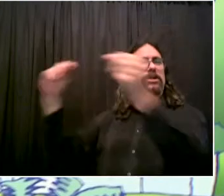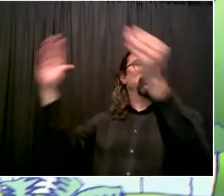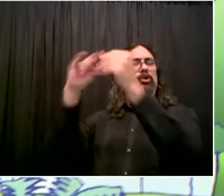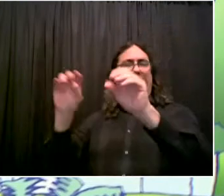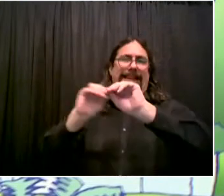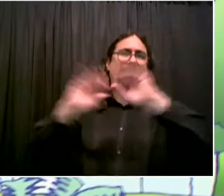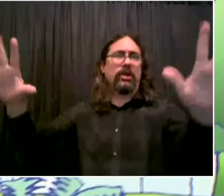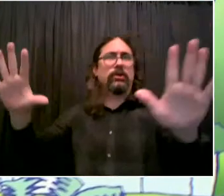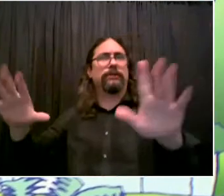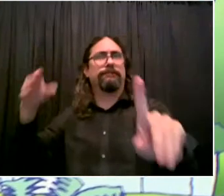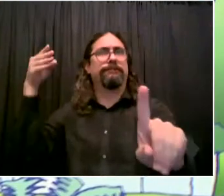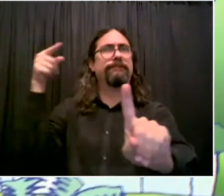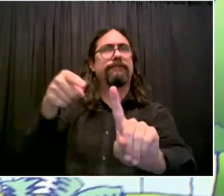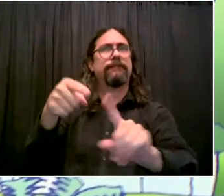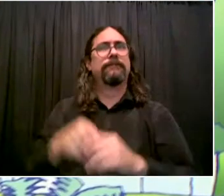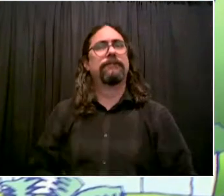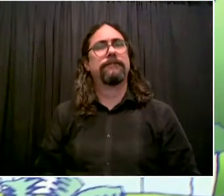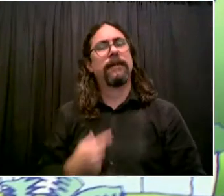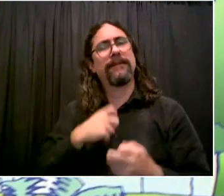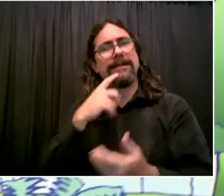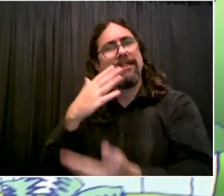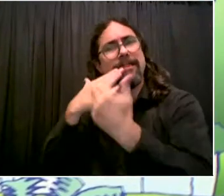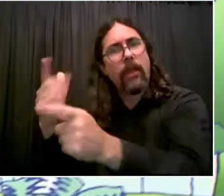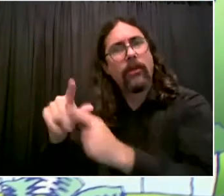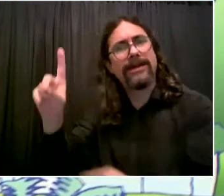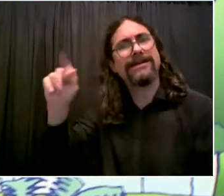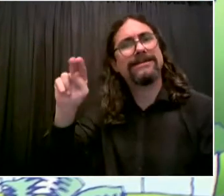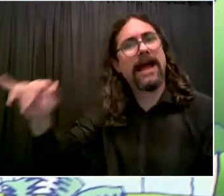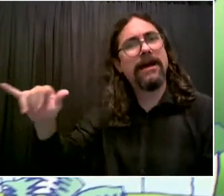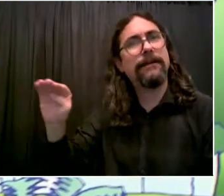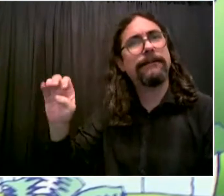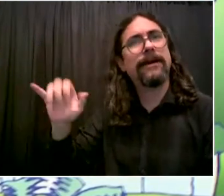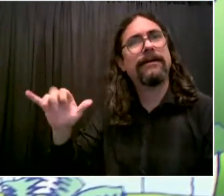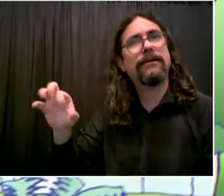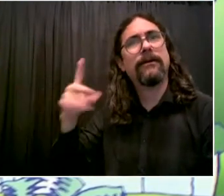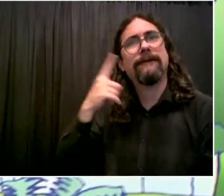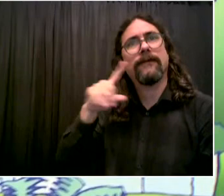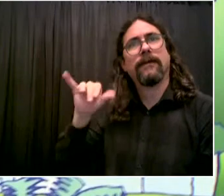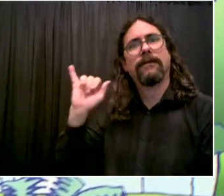TO BE VACCINATED. IF YOU WANT TO WORK THERE YOU HAVE TO BE VACCINATED. THANK YOU TO DANNY MYEER,